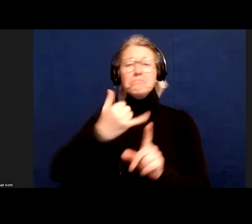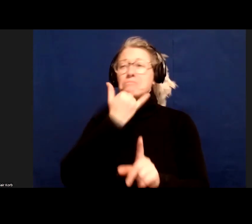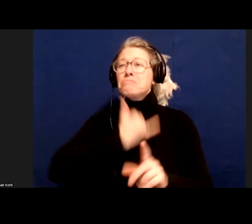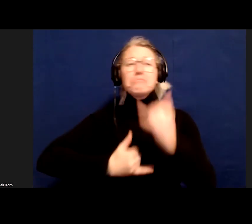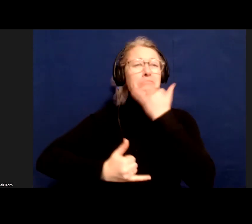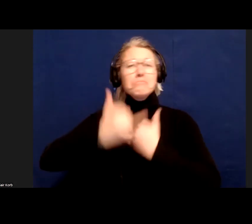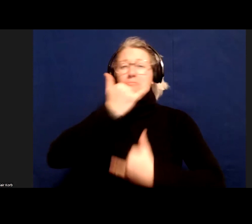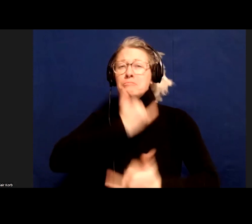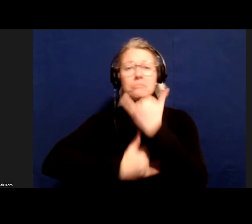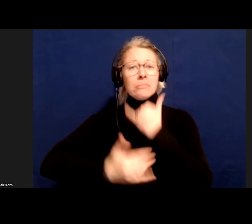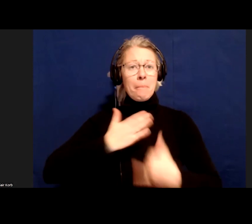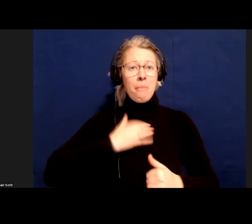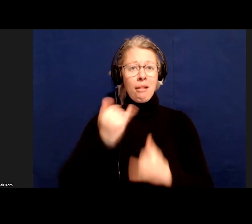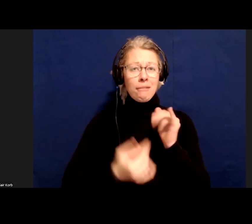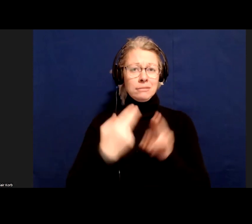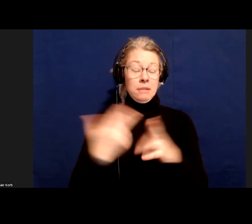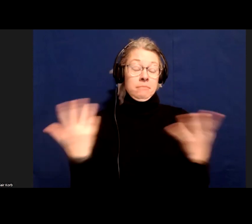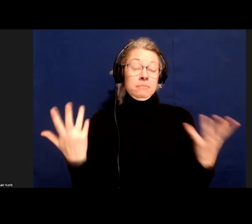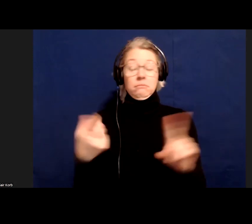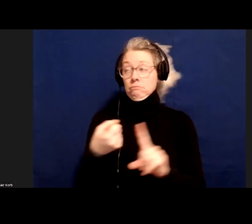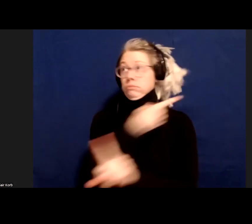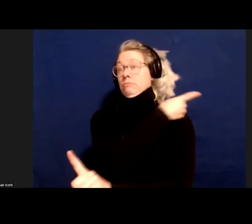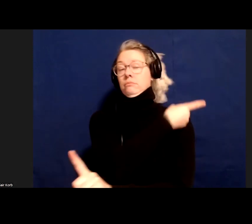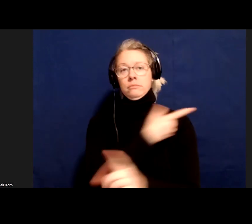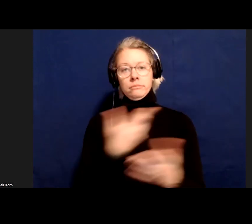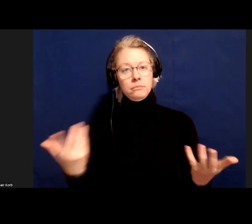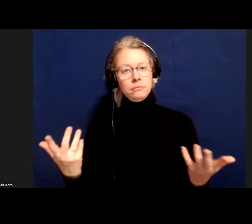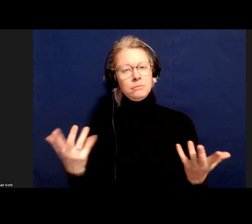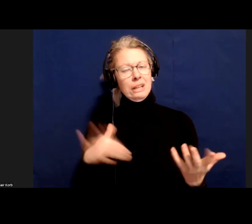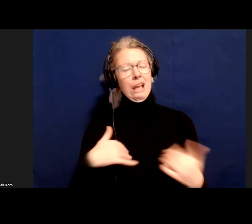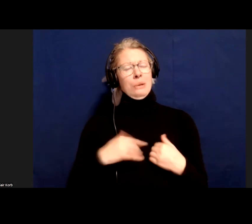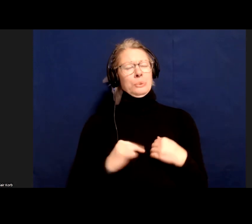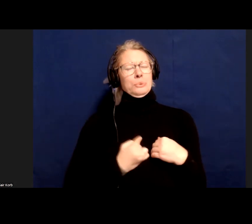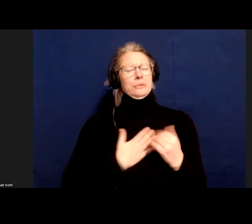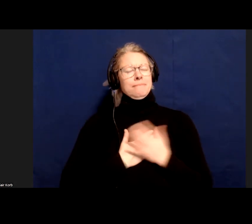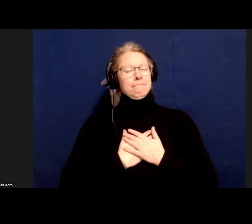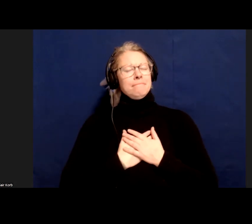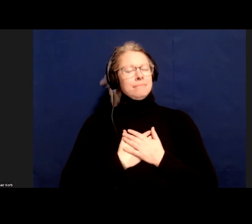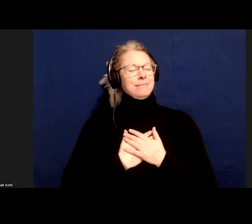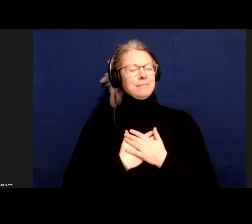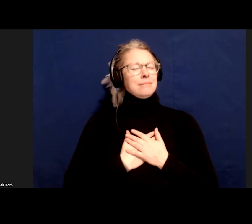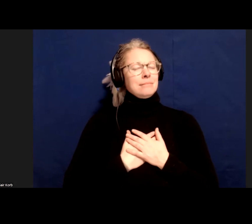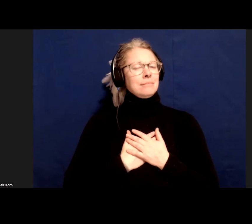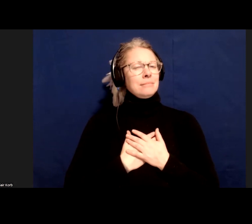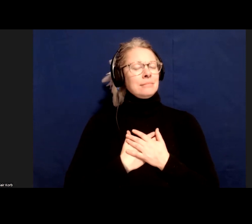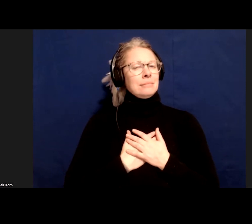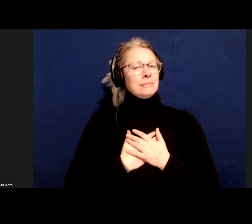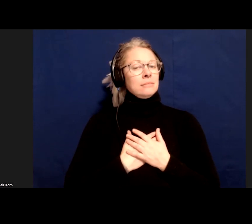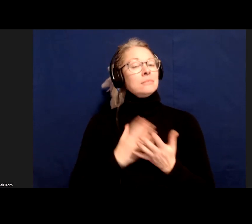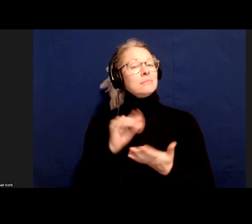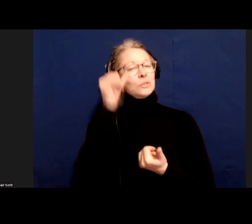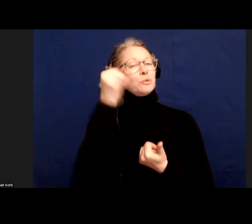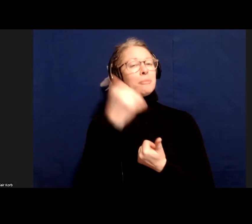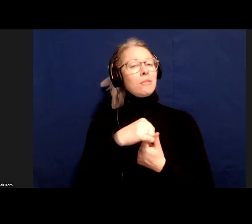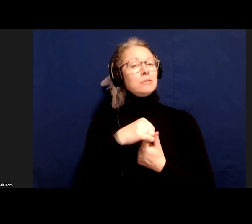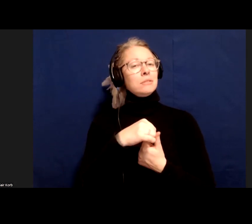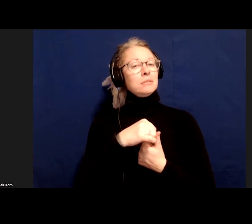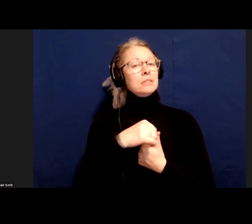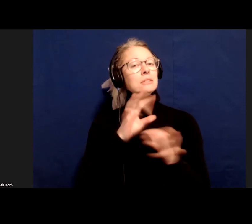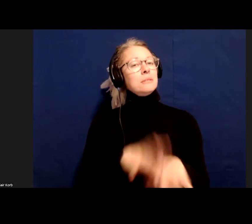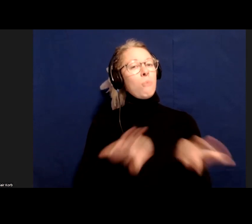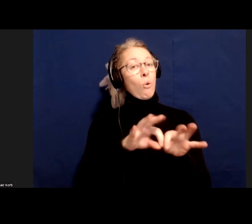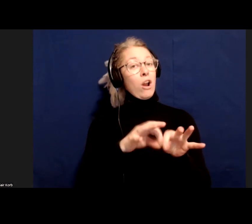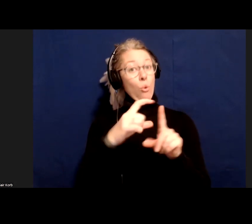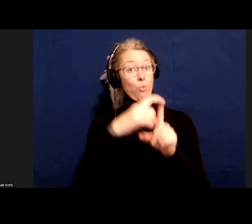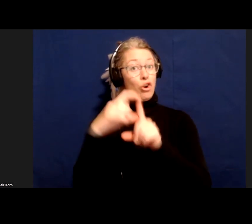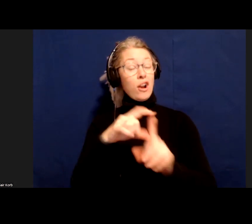conceivable way to say my name, and it hurts me. And so it reminds us that words matter,